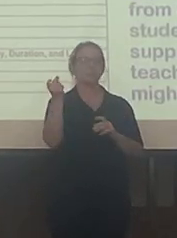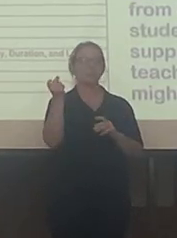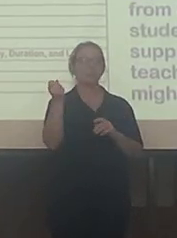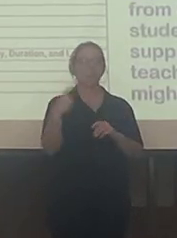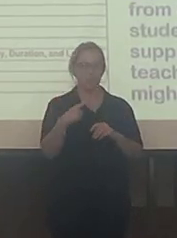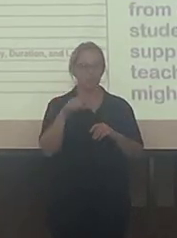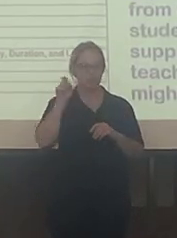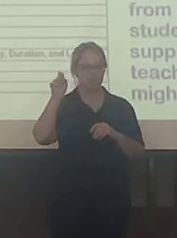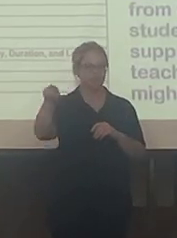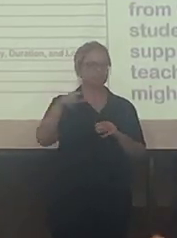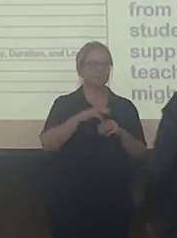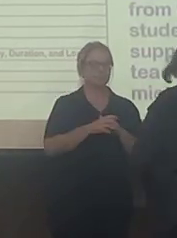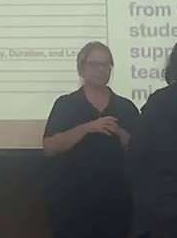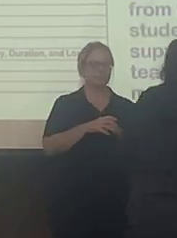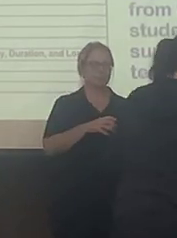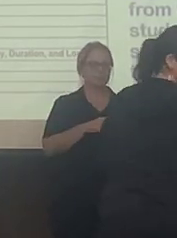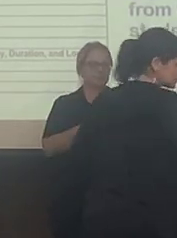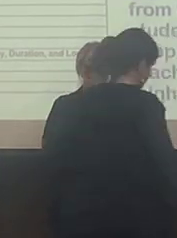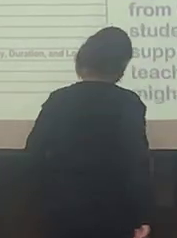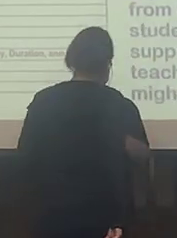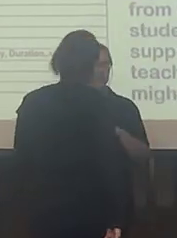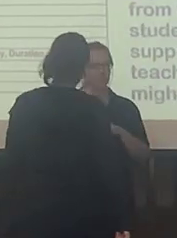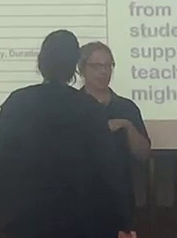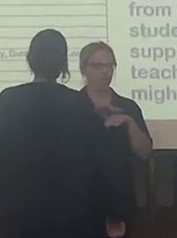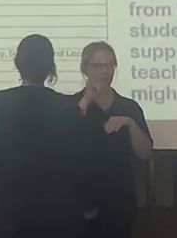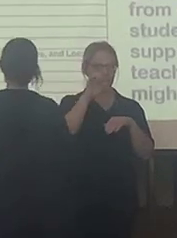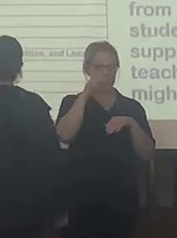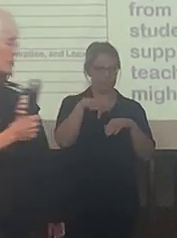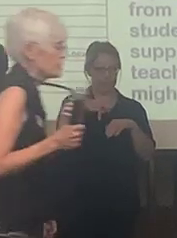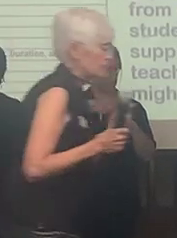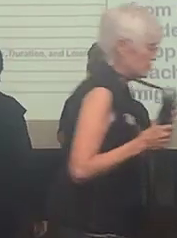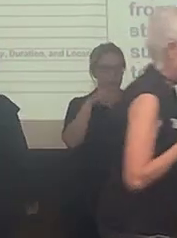so with this